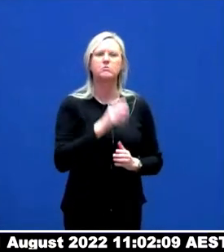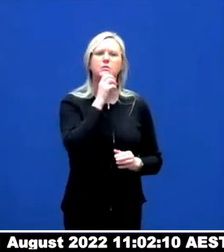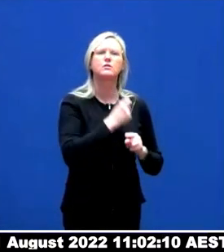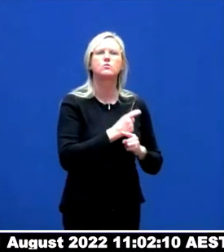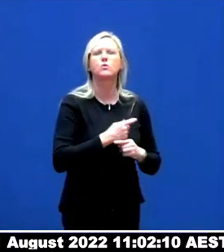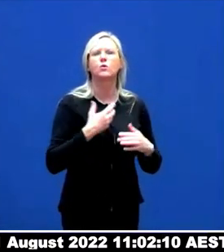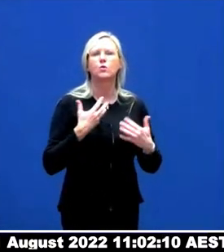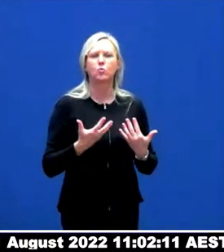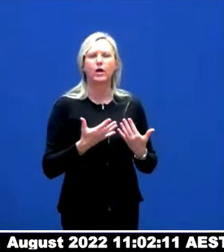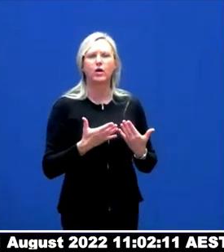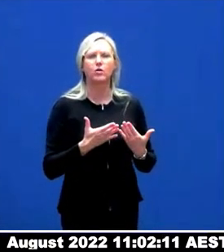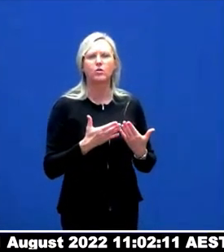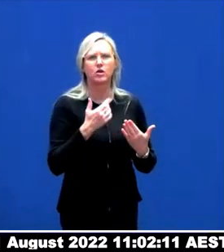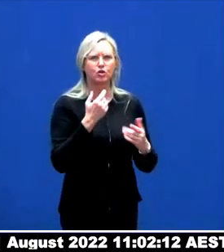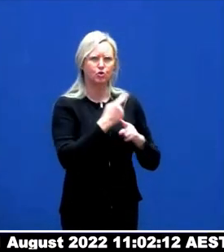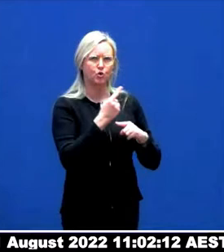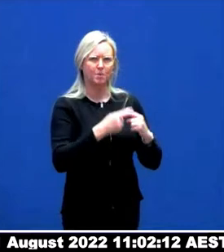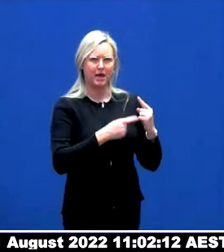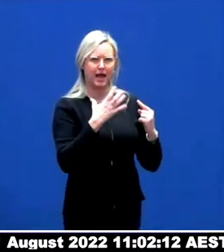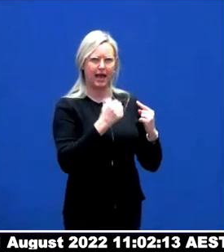meeting at least the silver standard that you referred to earlier.